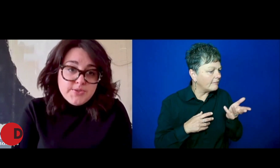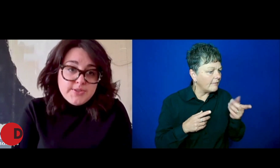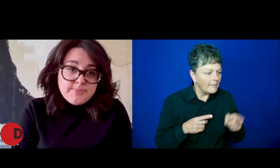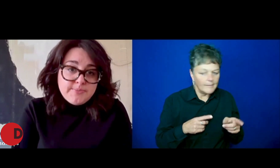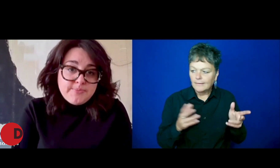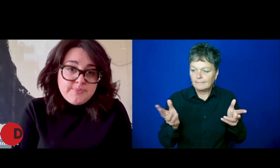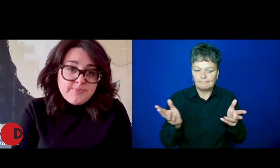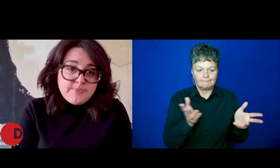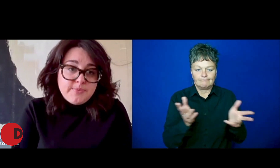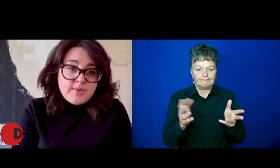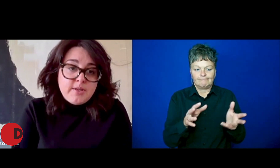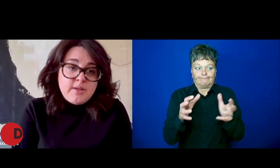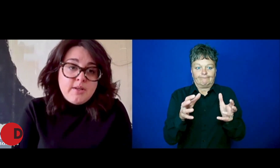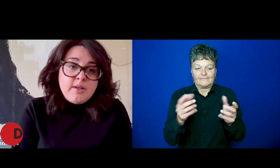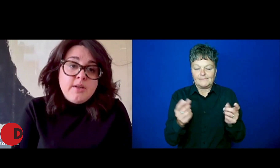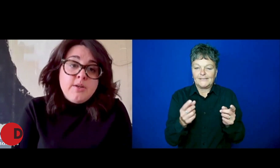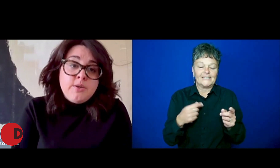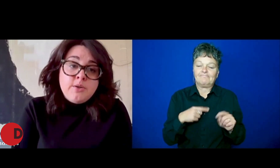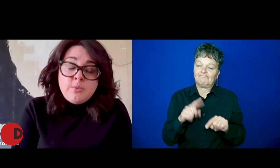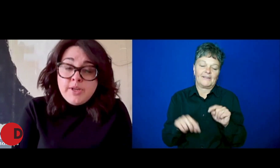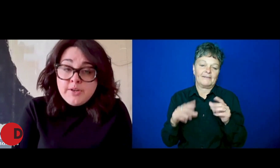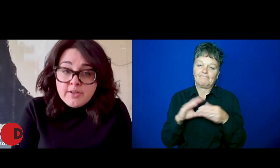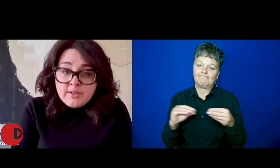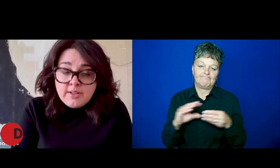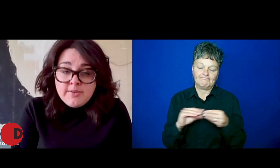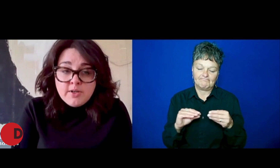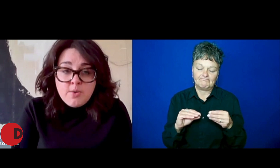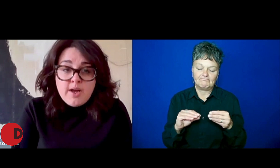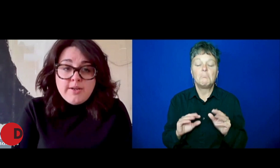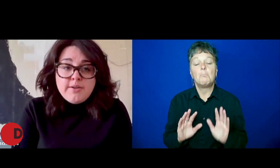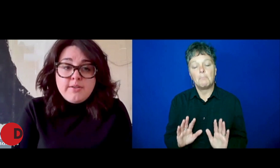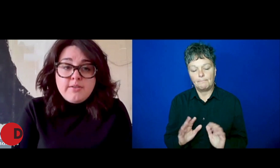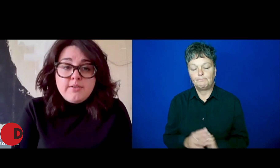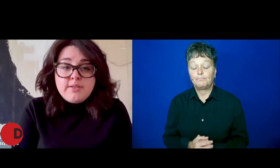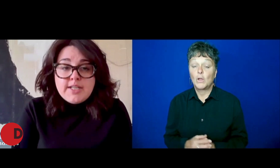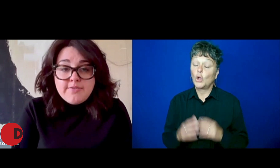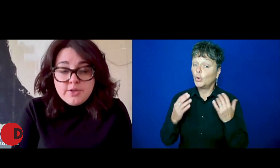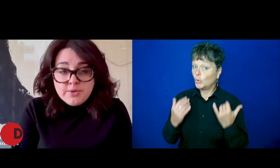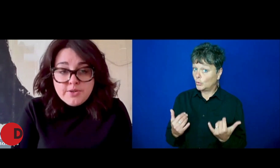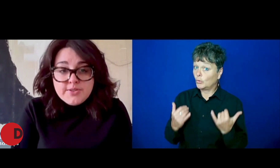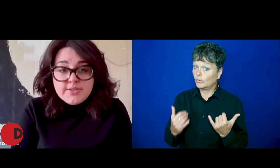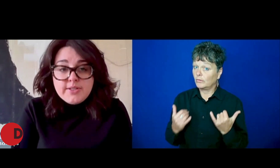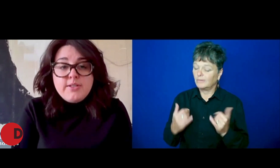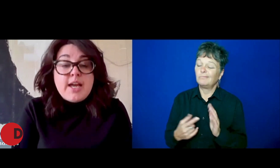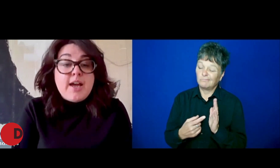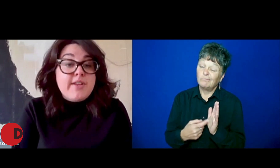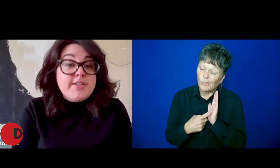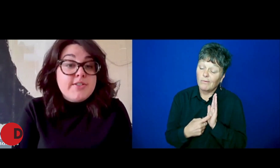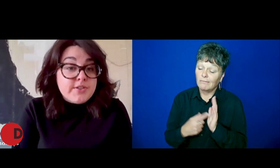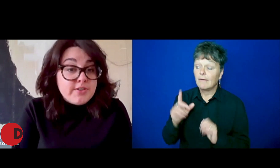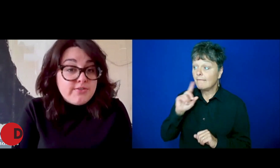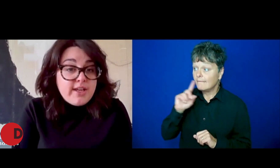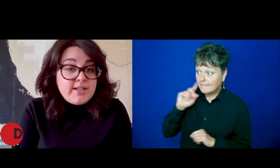We currently require Deaf donors to have a certified sign language interpreter